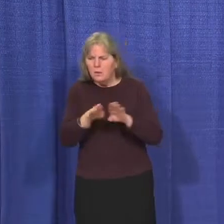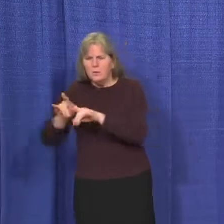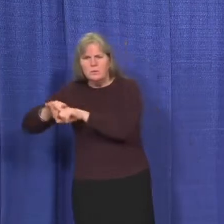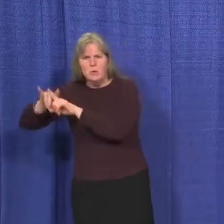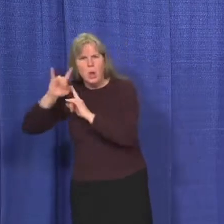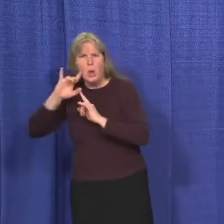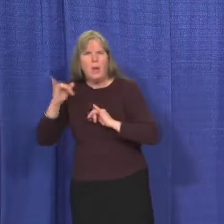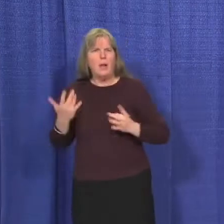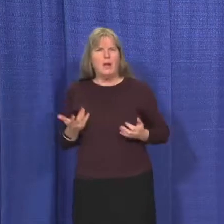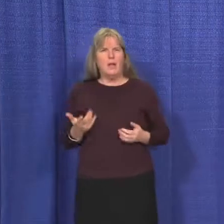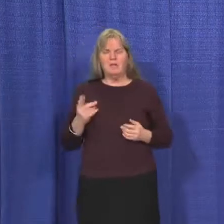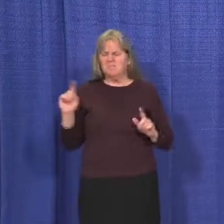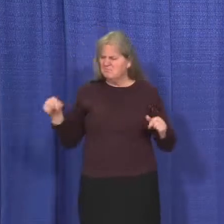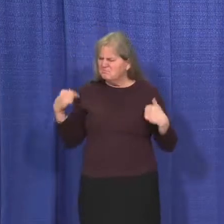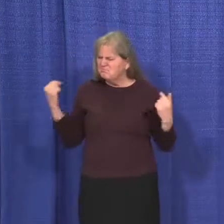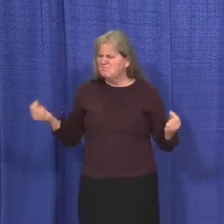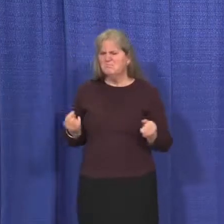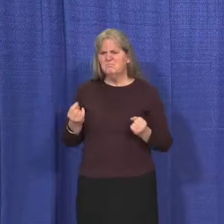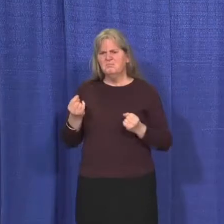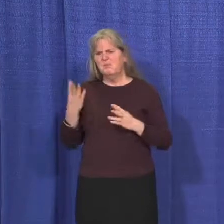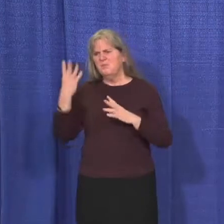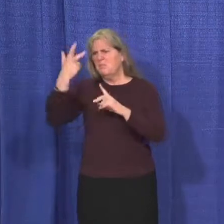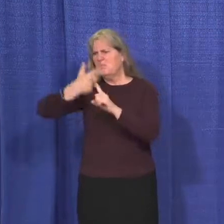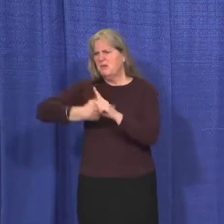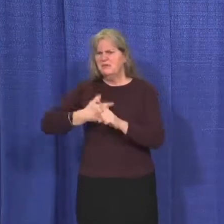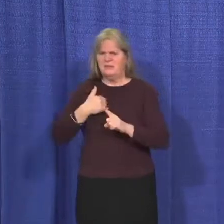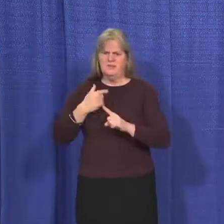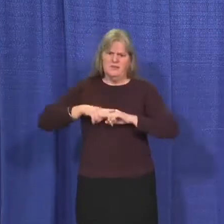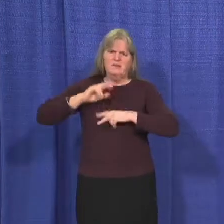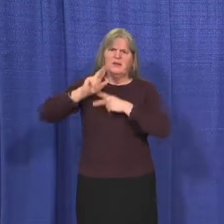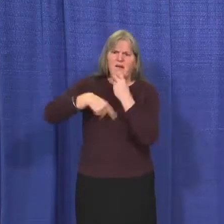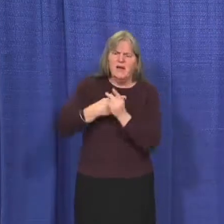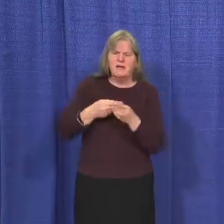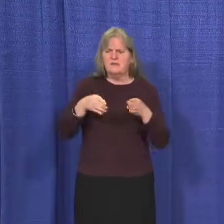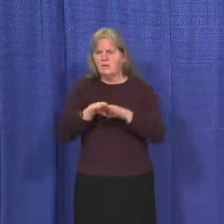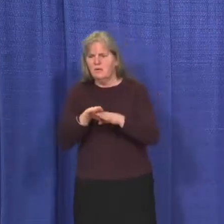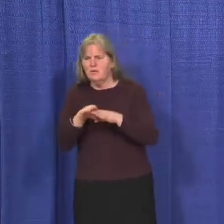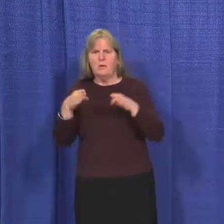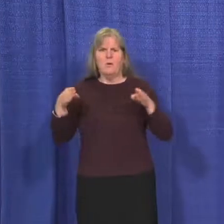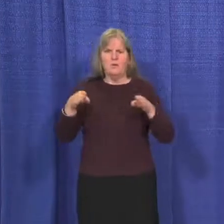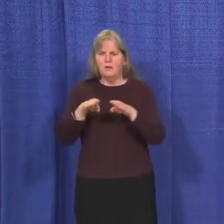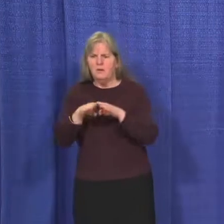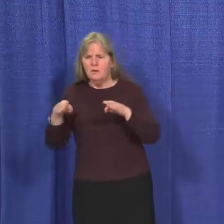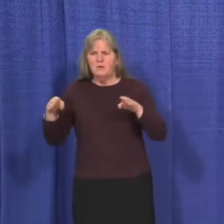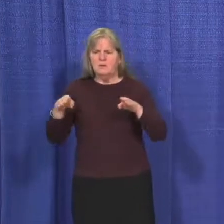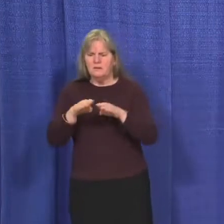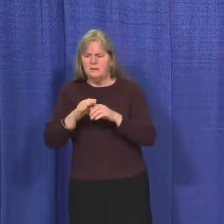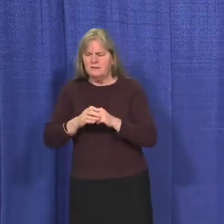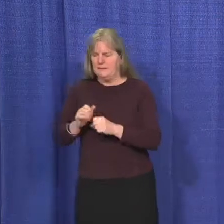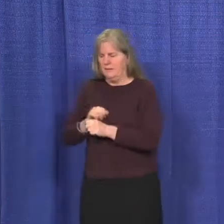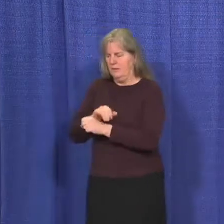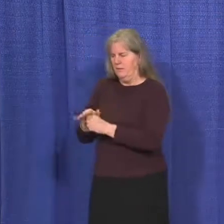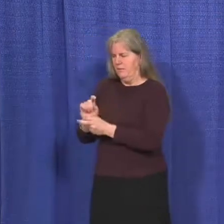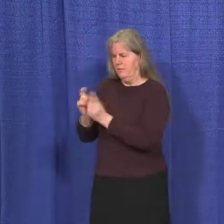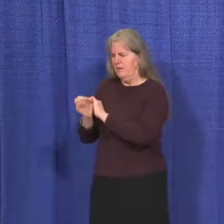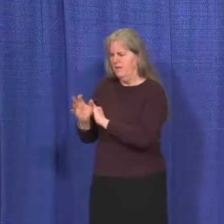months of varying degrees of restrictions. And it is all the more challenging with variants of concern as they are more